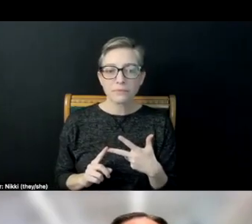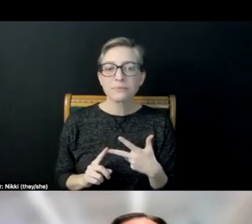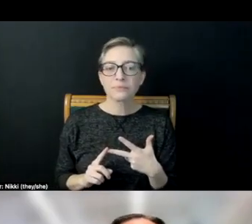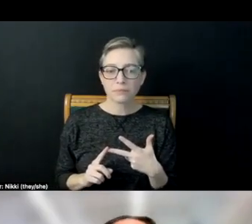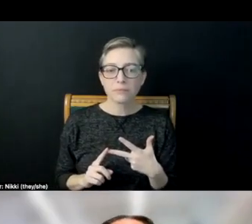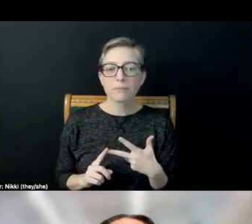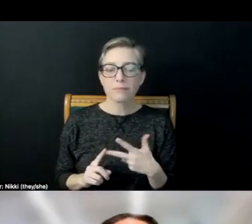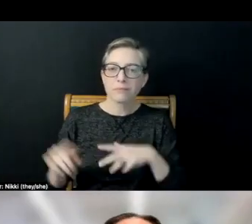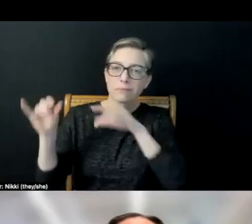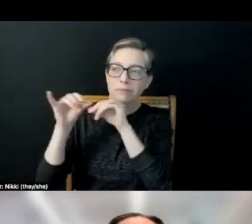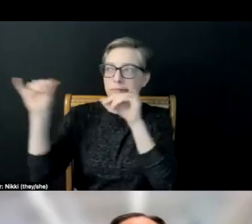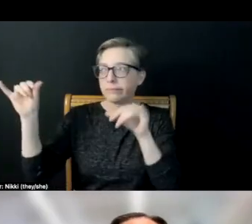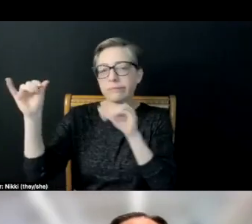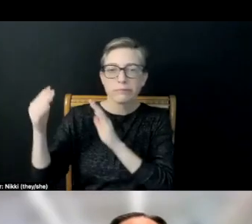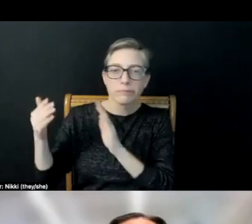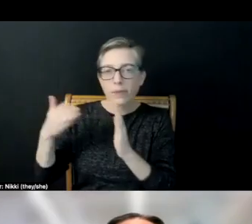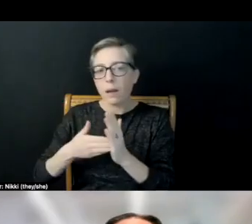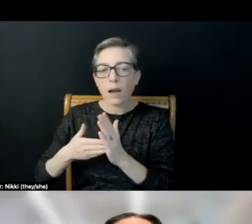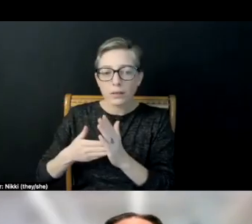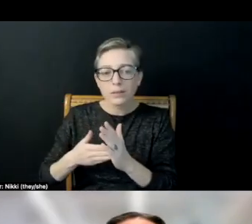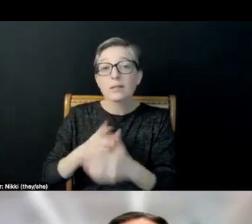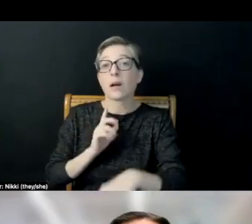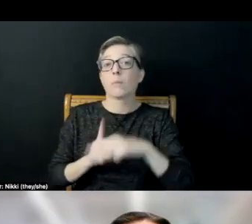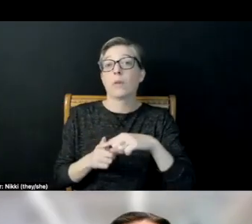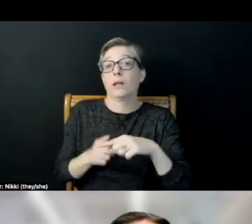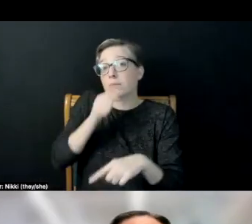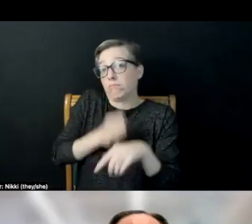systemic bias and implicit bias in the healthcare setting,